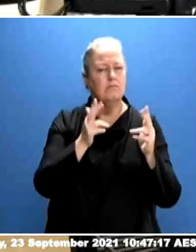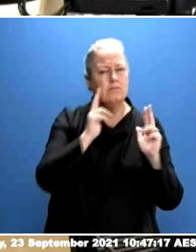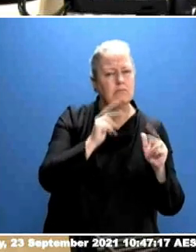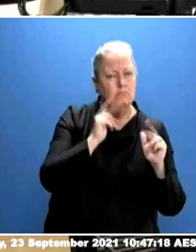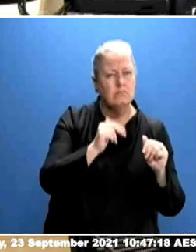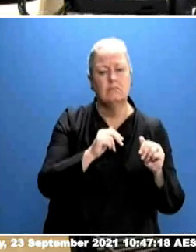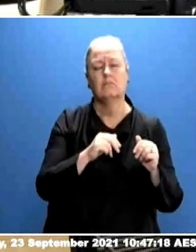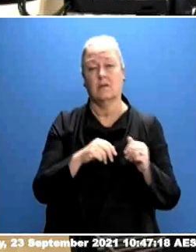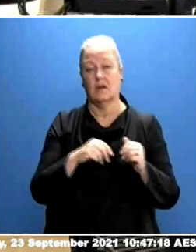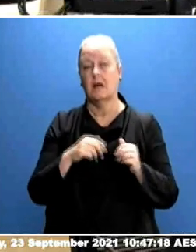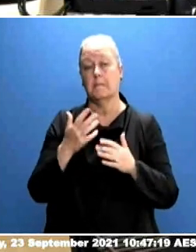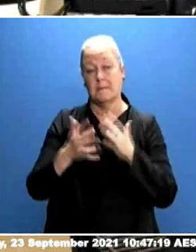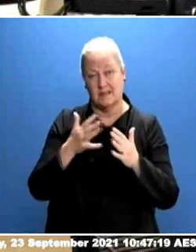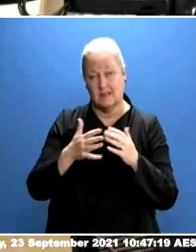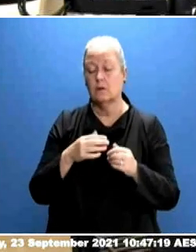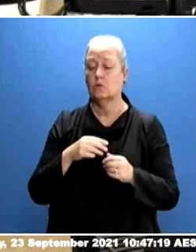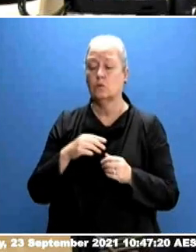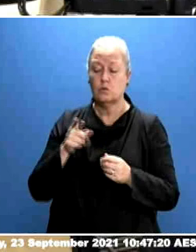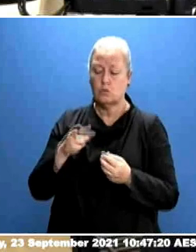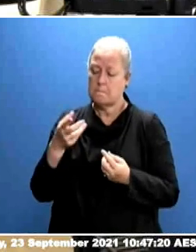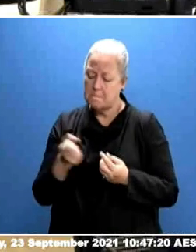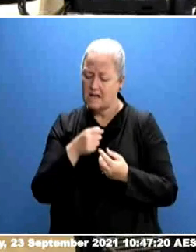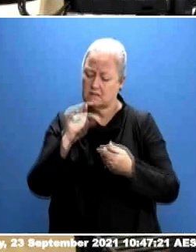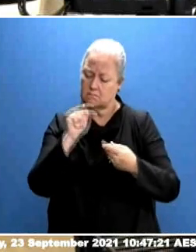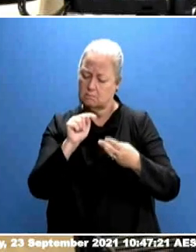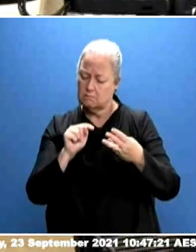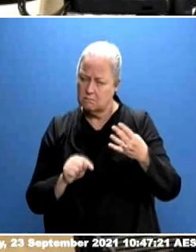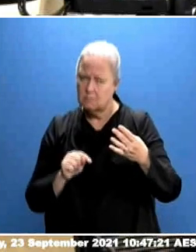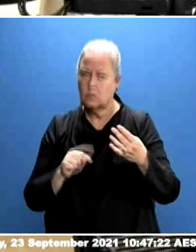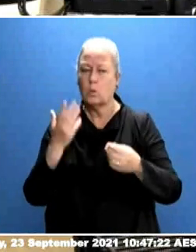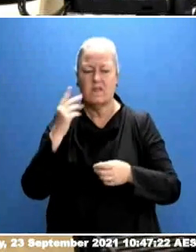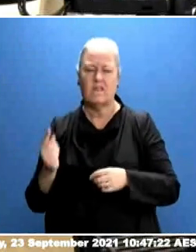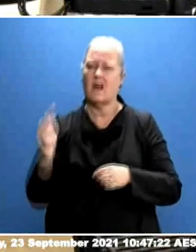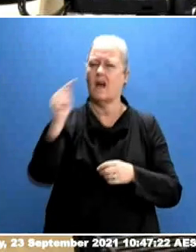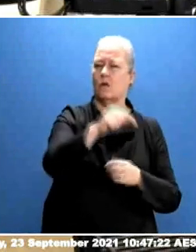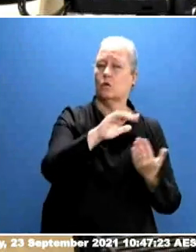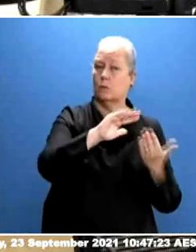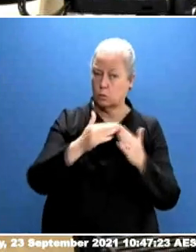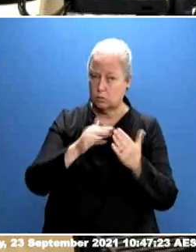to address those matters in the next stage for the child? That's correct.